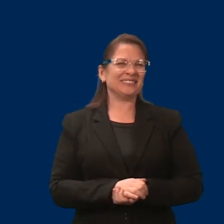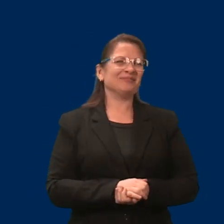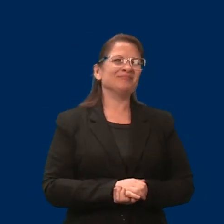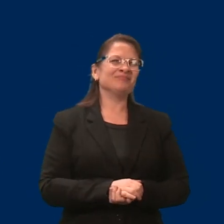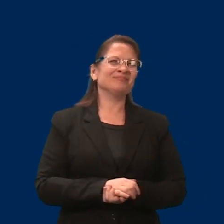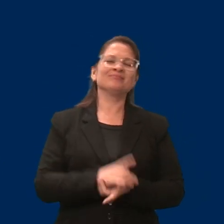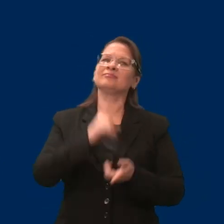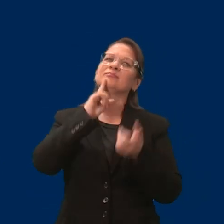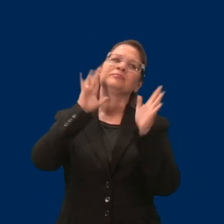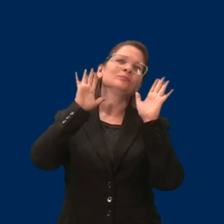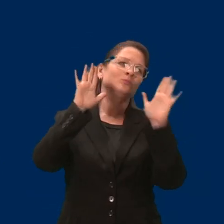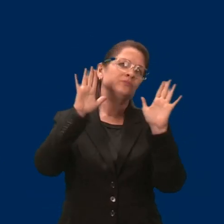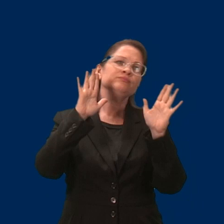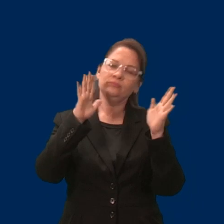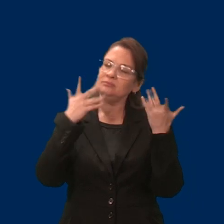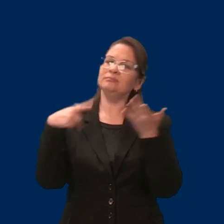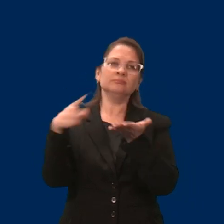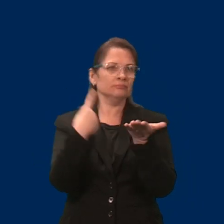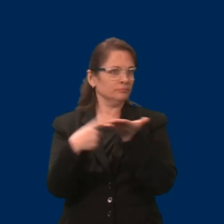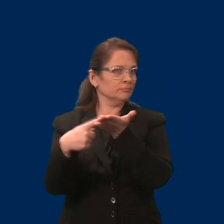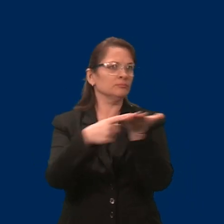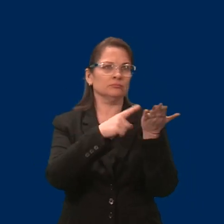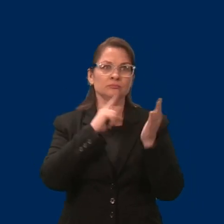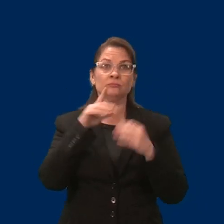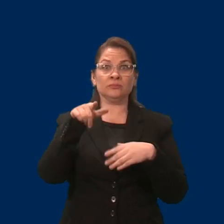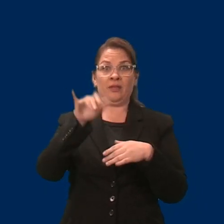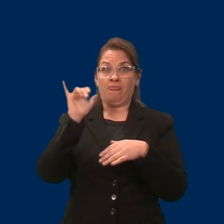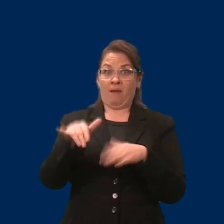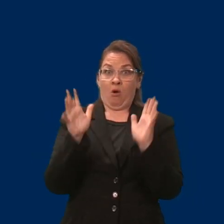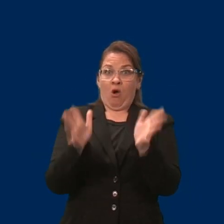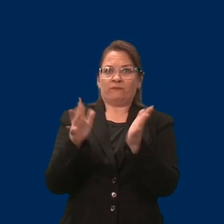and so I know this conversation will continue.